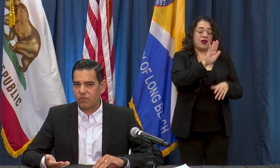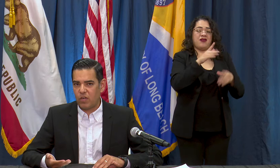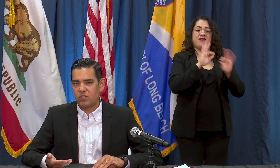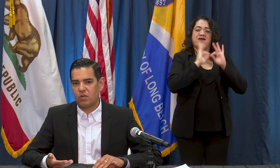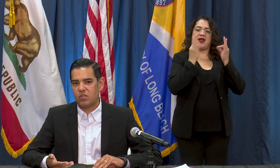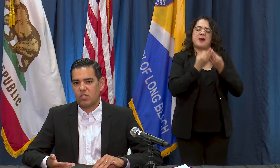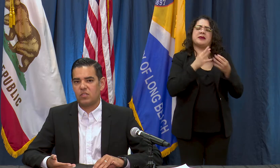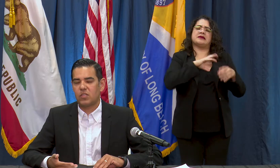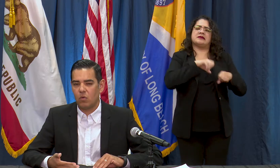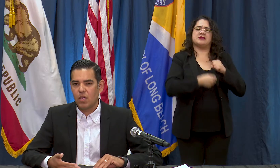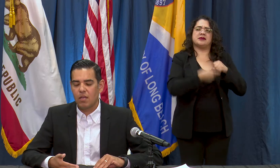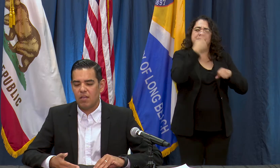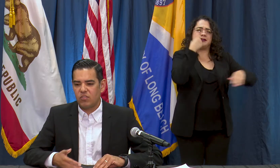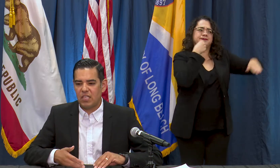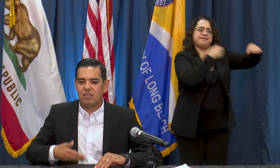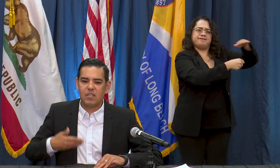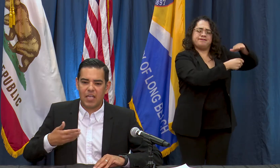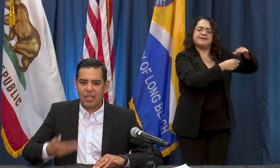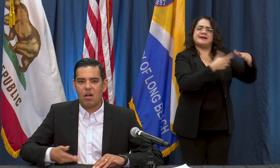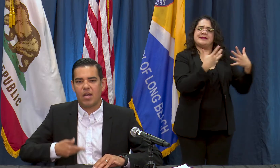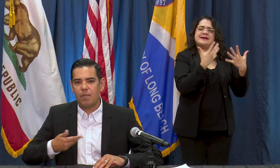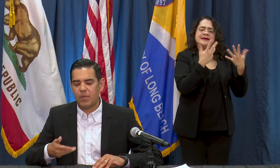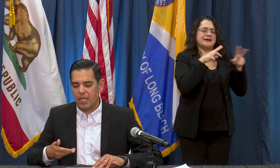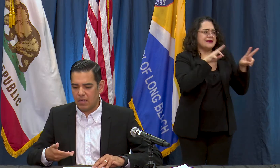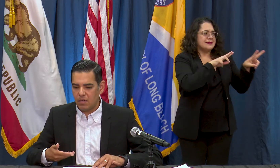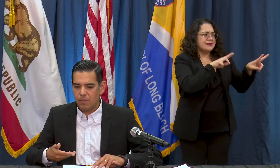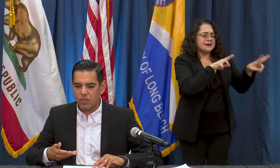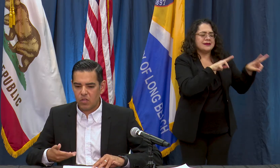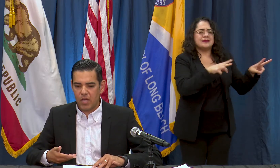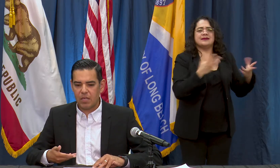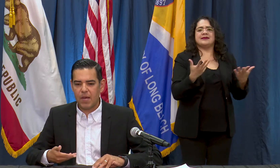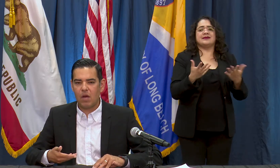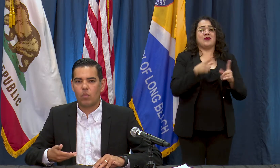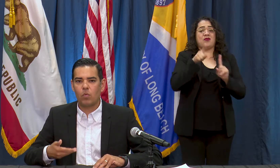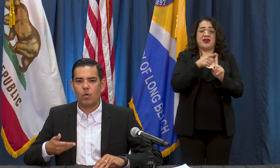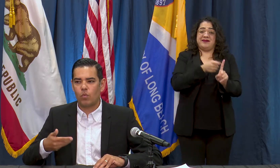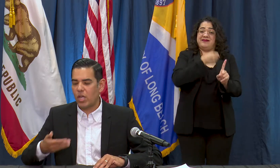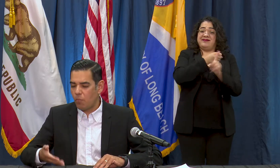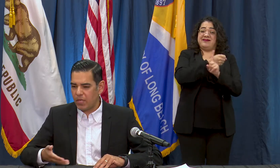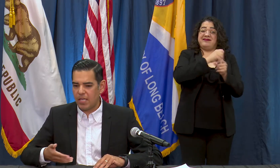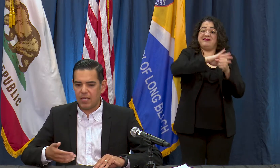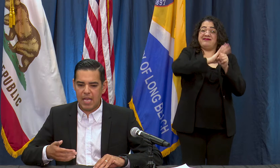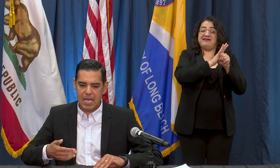very seriously and so it's easy to get caught up in talking about reopening and